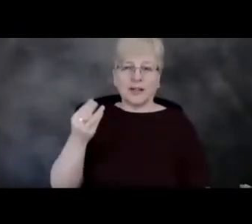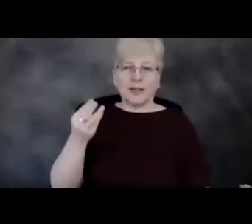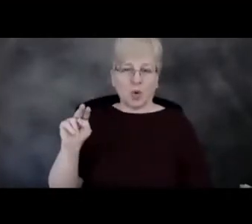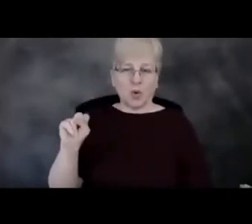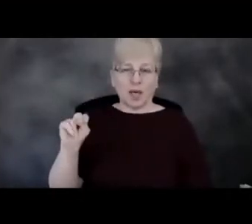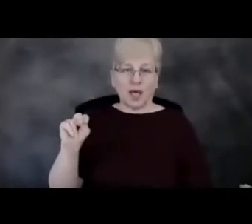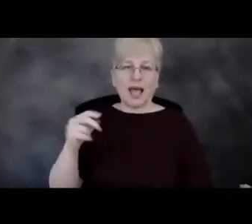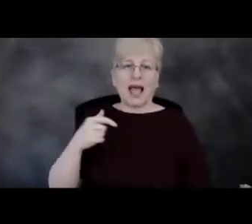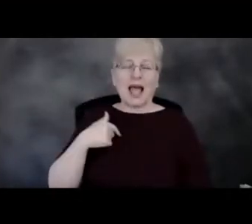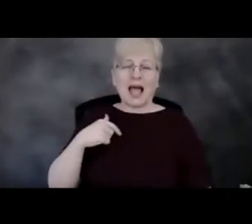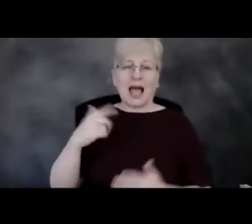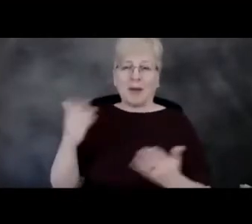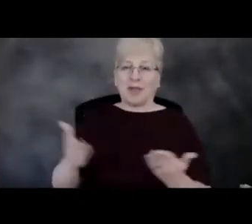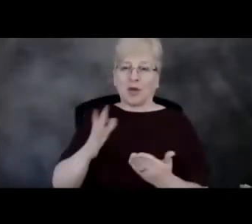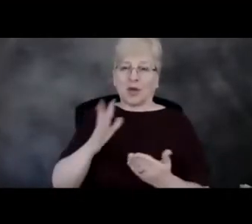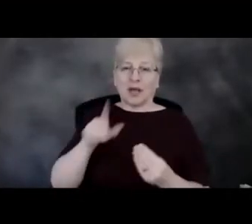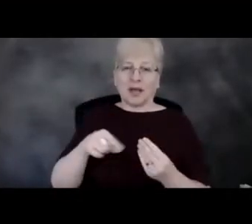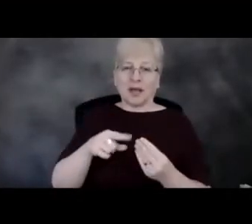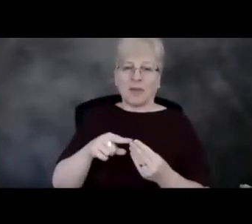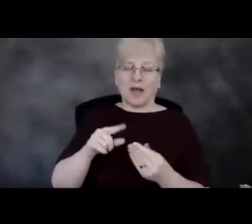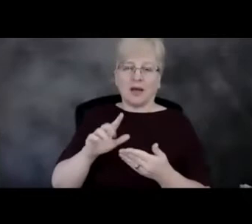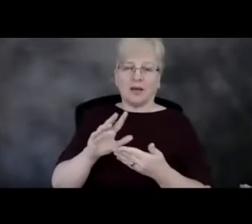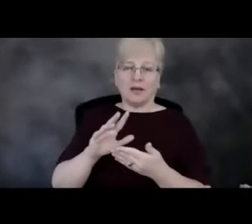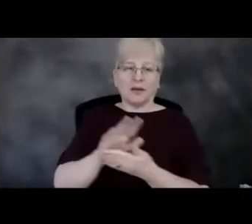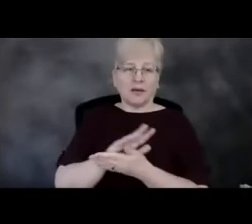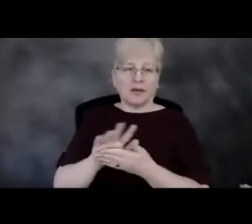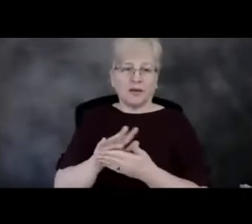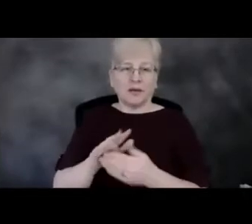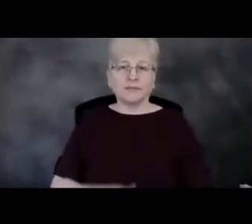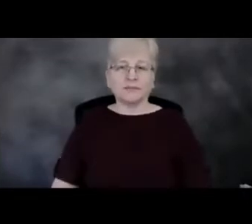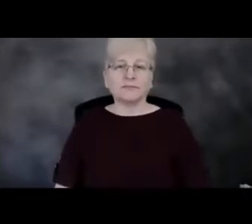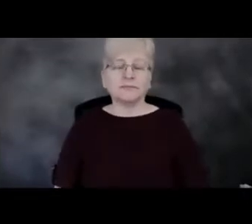to talk about ambiguous loss. 16:55:31 >> RICK PEDOLSKY: So that's working